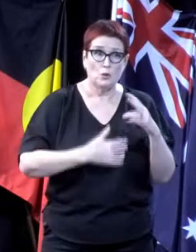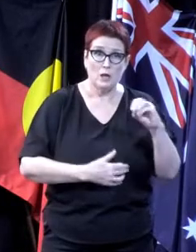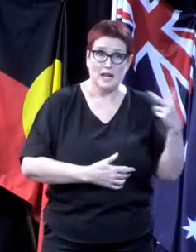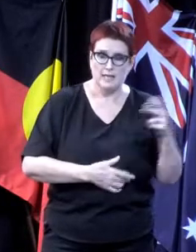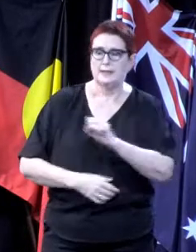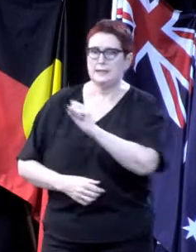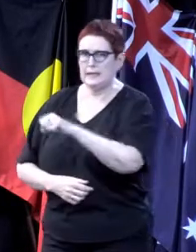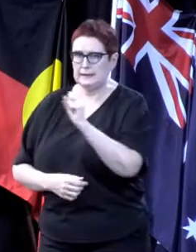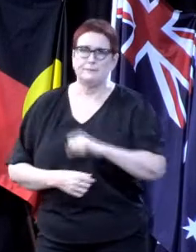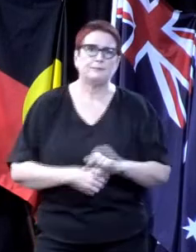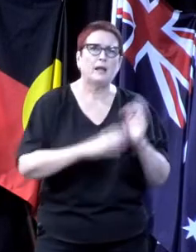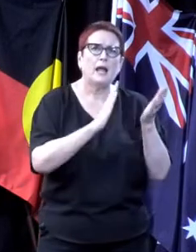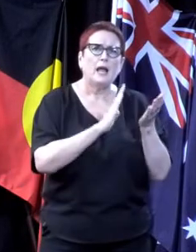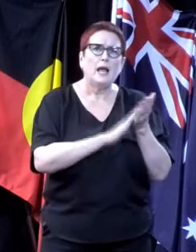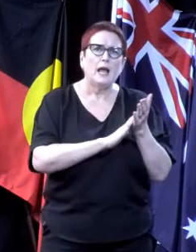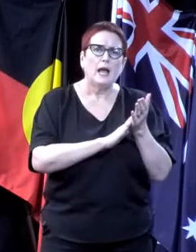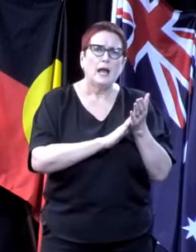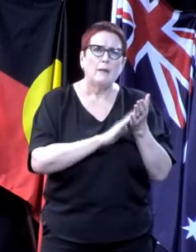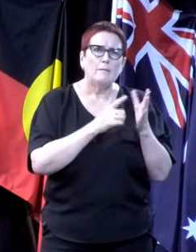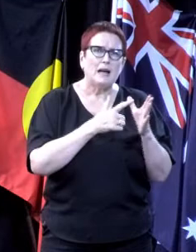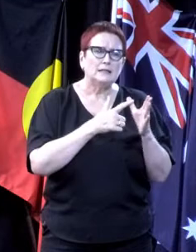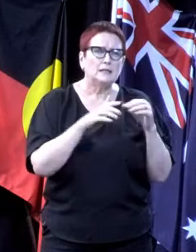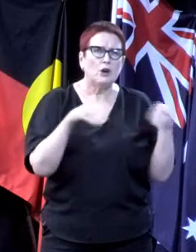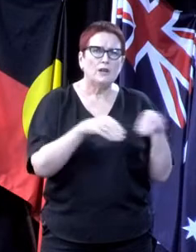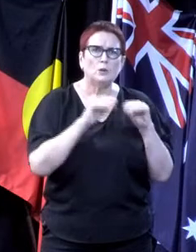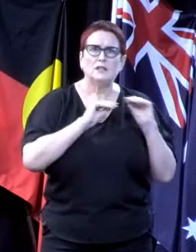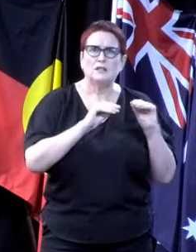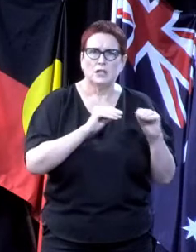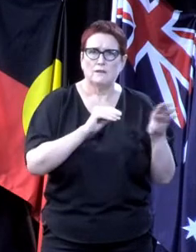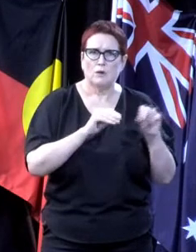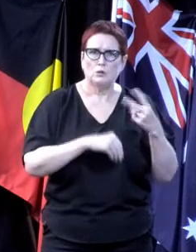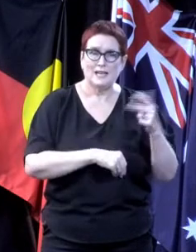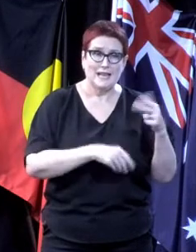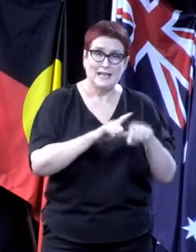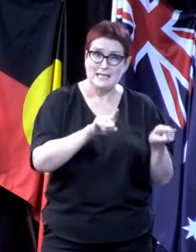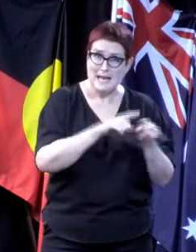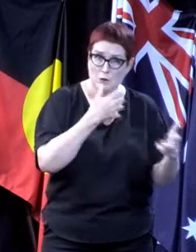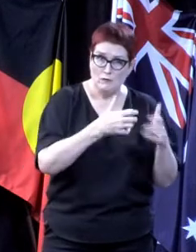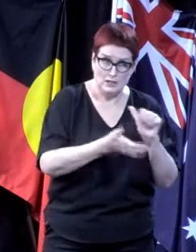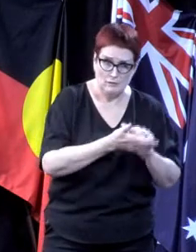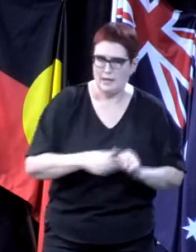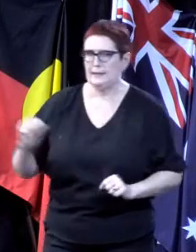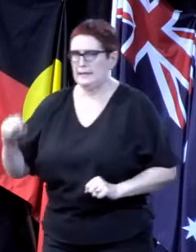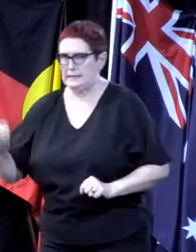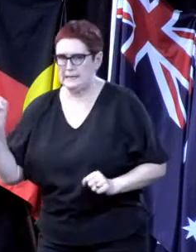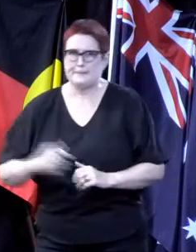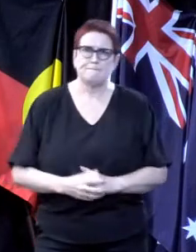And a Master's of Inclusive Education, 2016, from that same university? Yes. Whilst you were completing your Bachelor's degree,